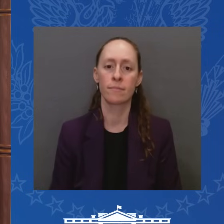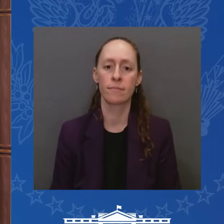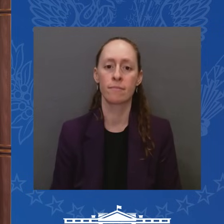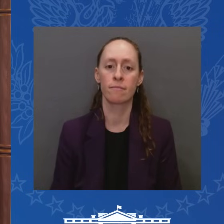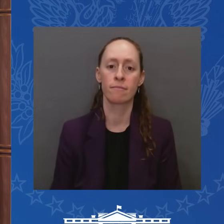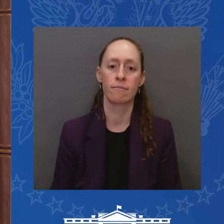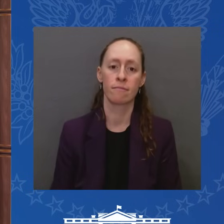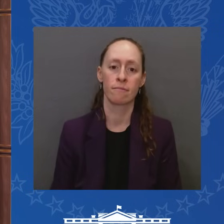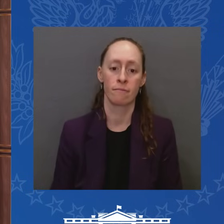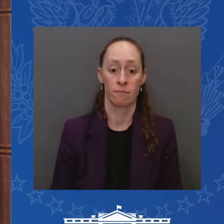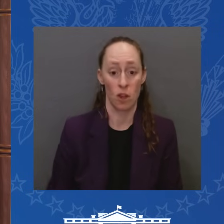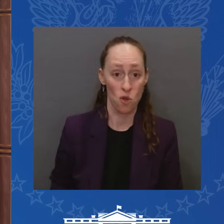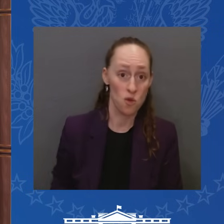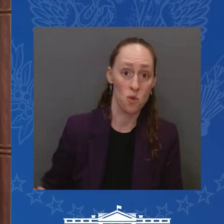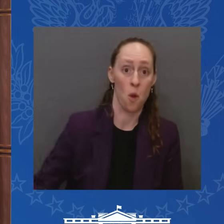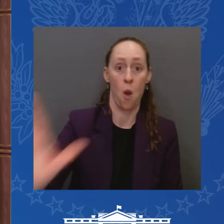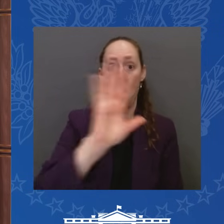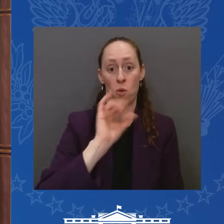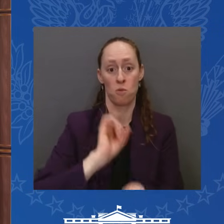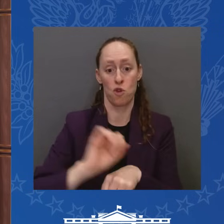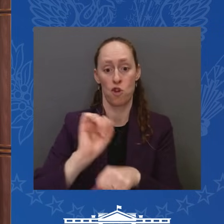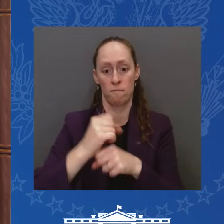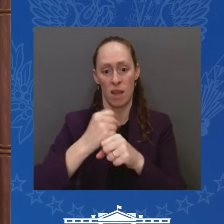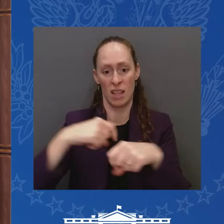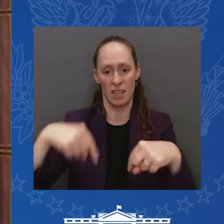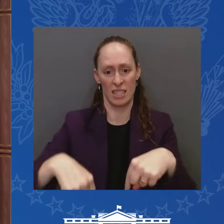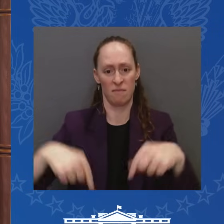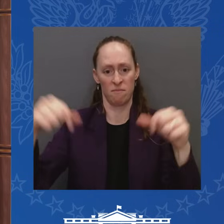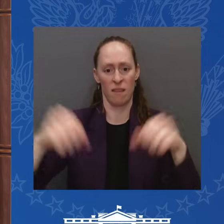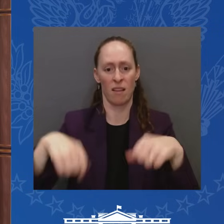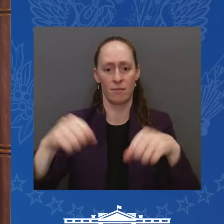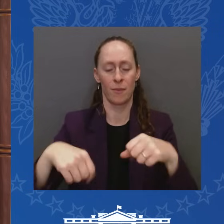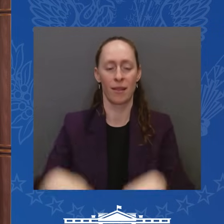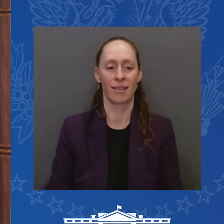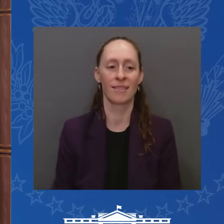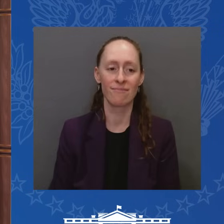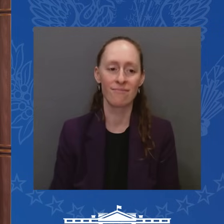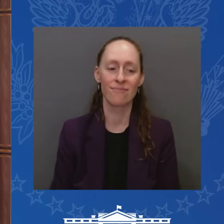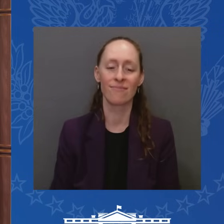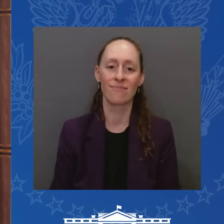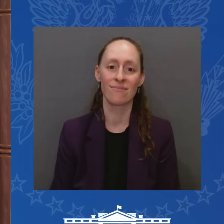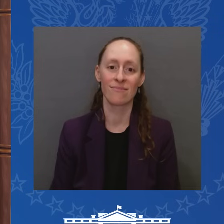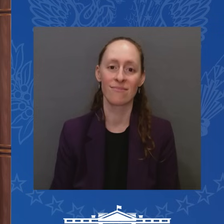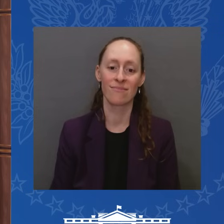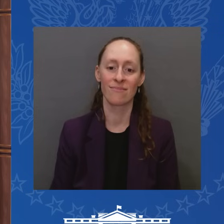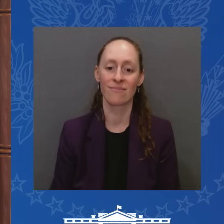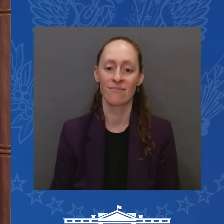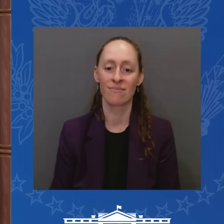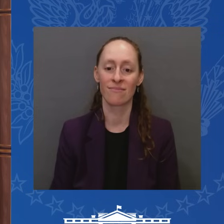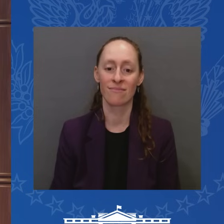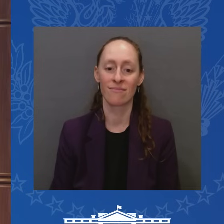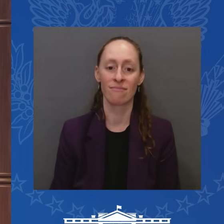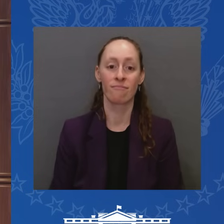Representatives from many of these hubs are in the -- on the -- on the -- on the screen behind me. And in front of me there is -- I was -- that's why I was turning to look,